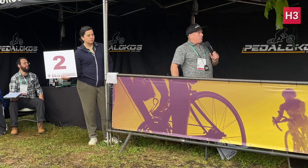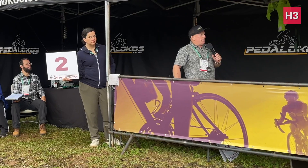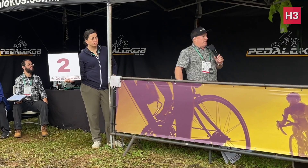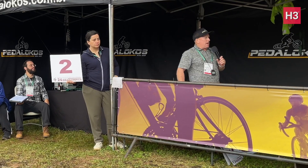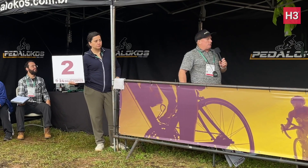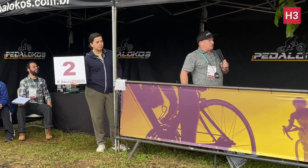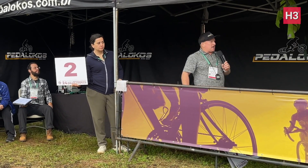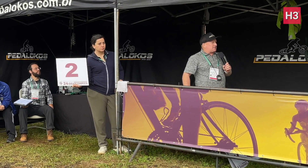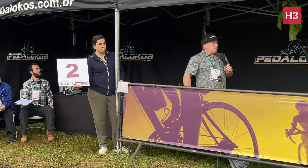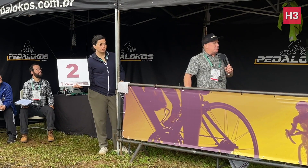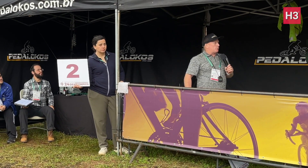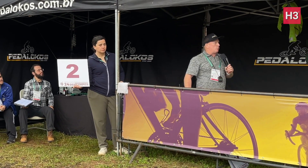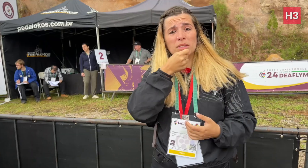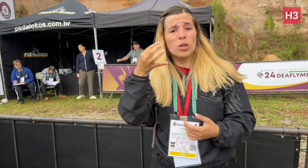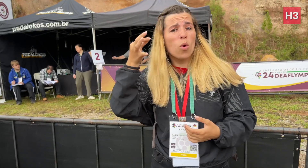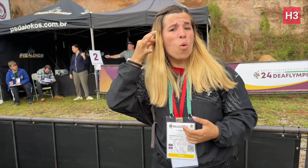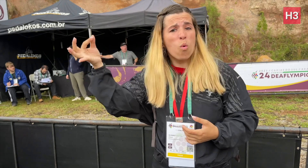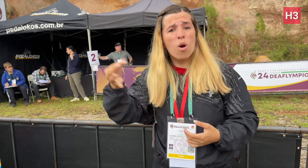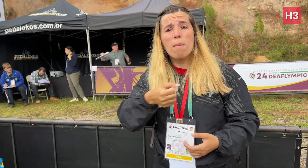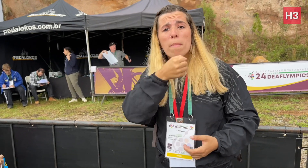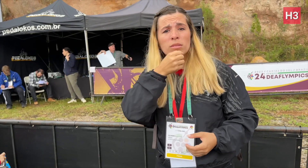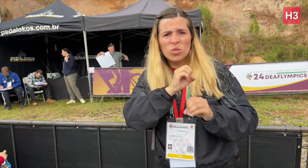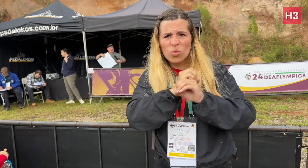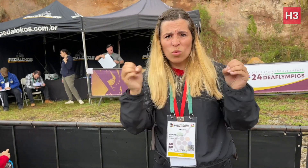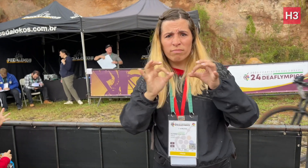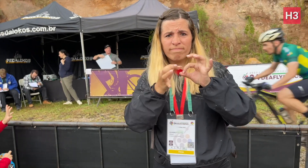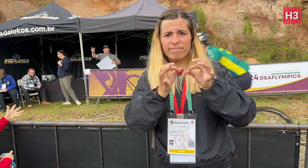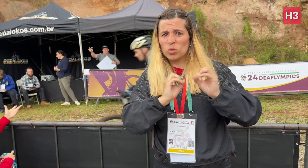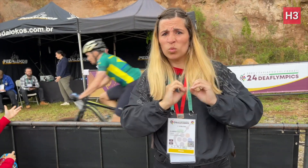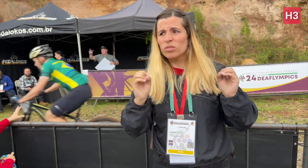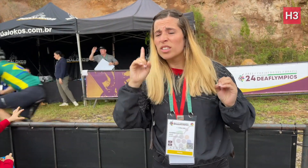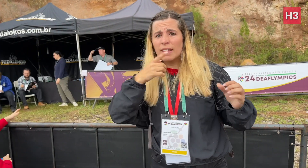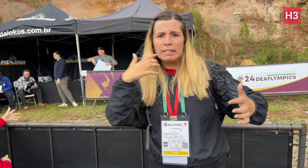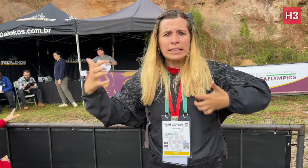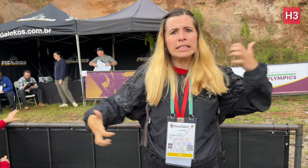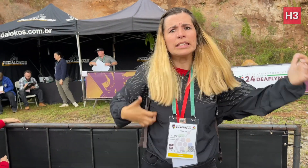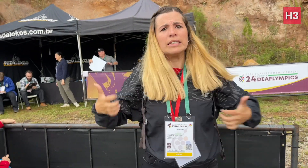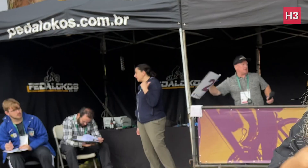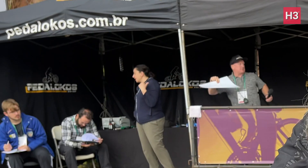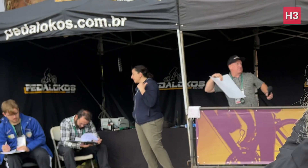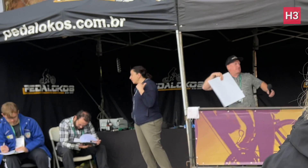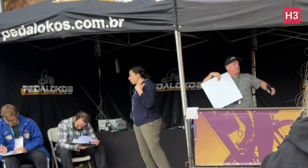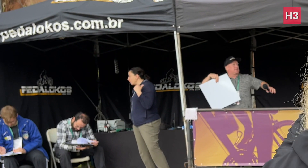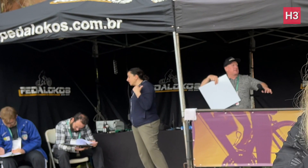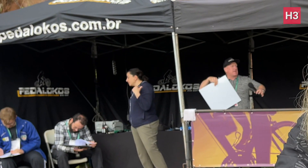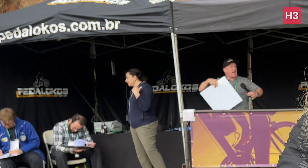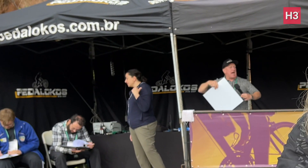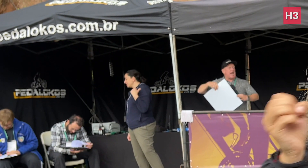about hearing announcers without any sign language interpreters.